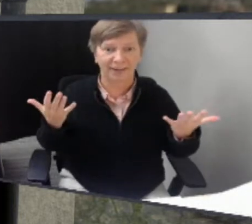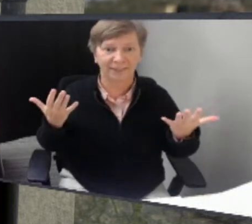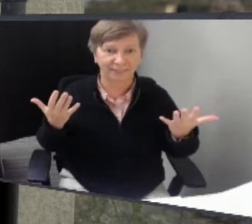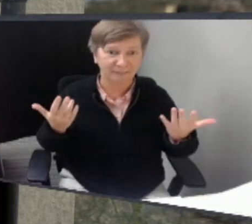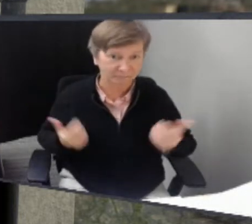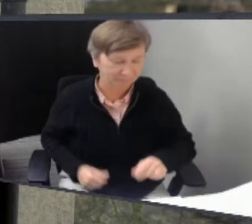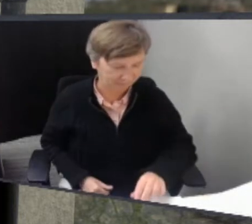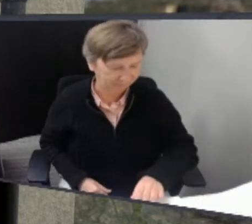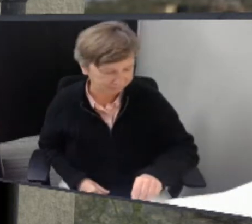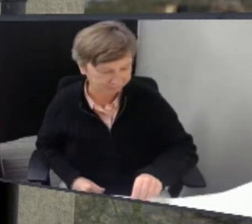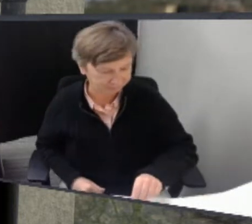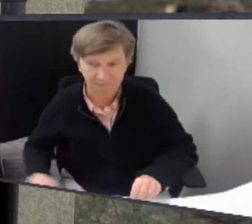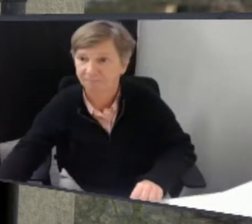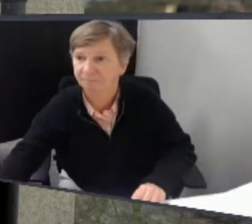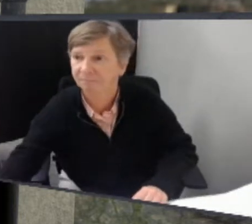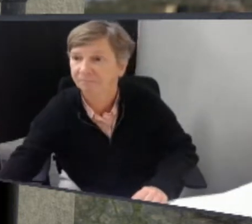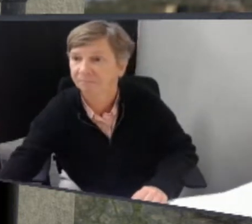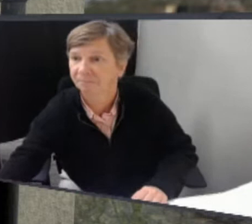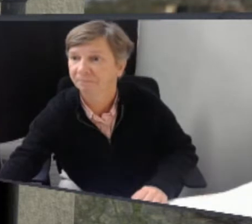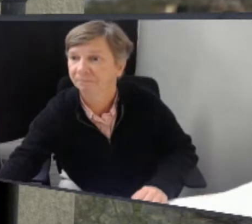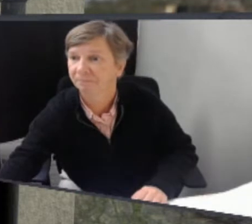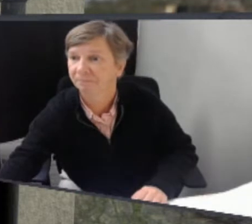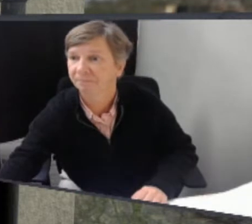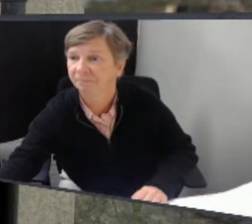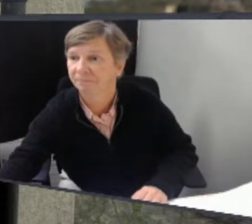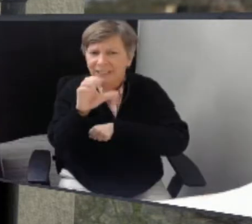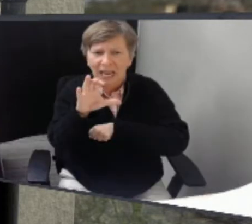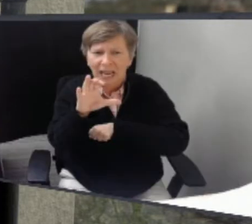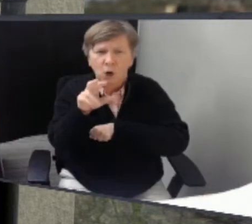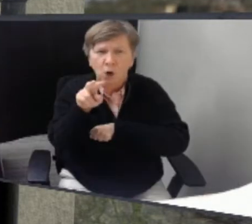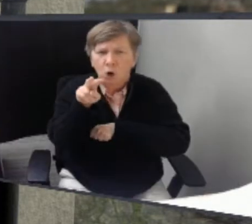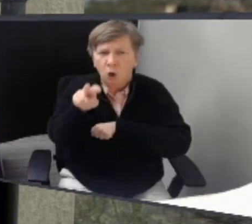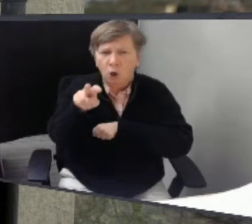learned a lot from it. I mean, look where we are today.